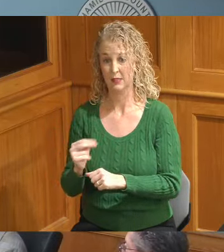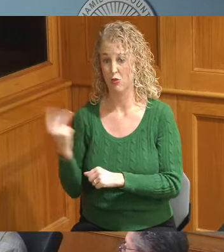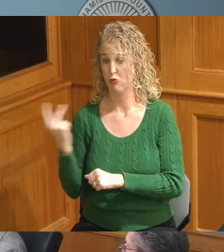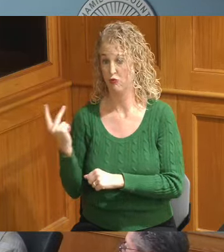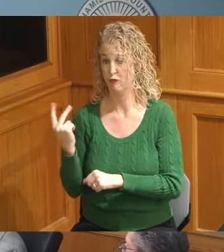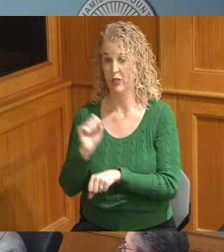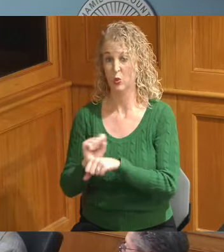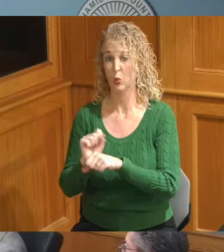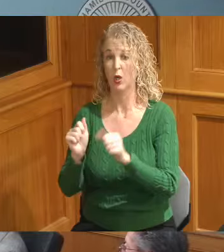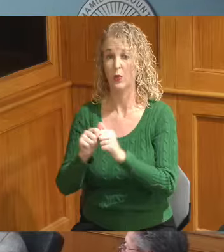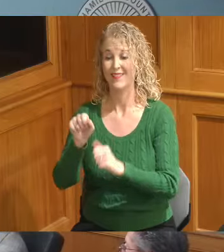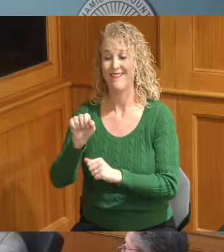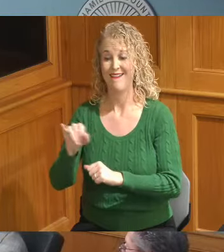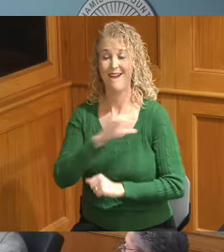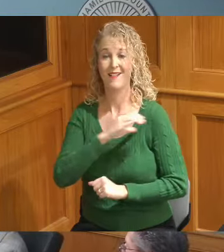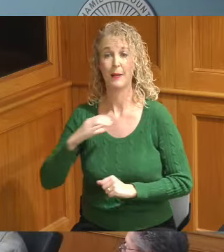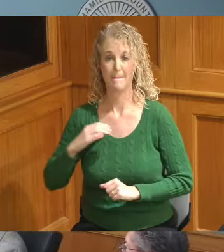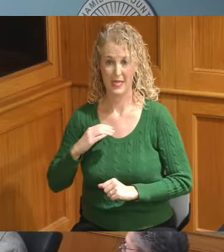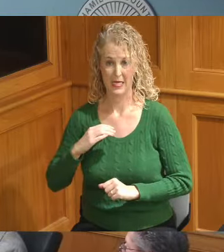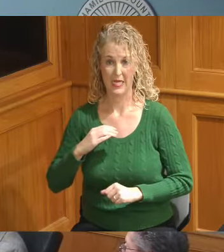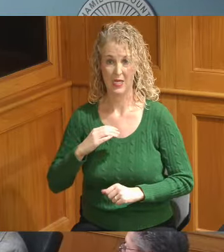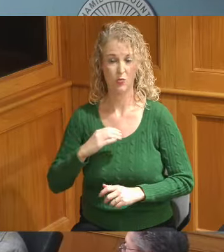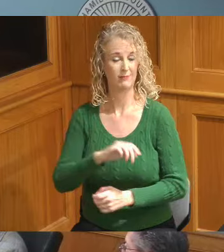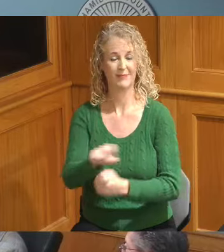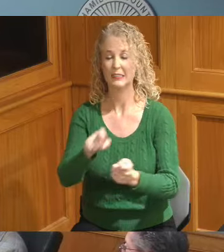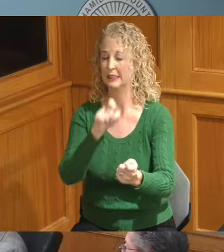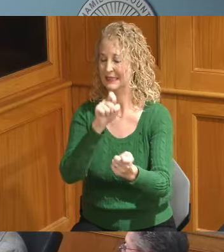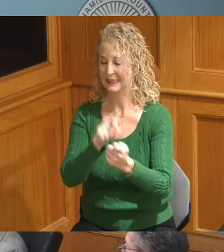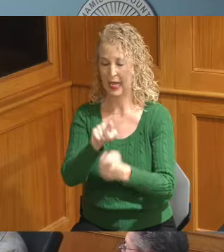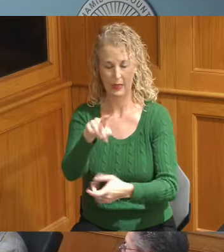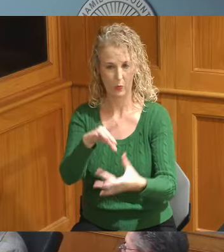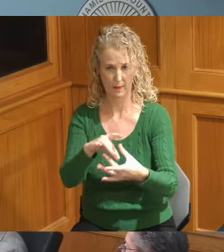an AI committee where we're starting to do just as John described. We're looking at how this can